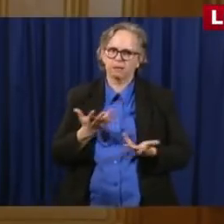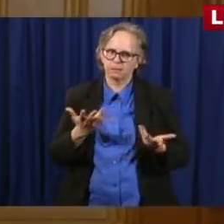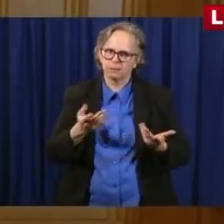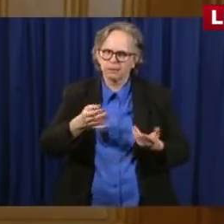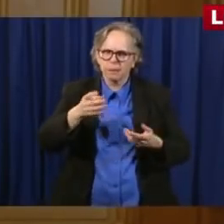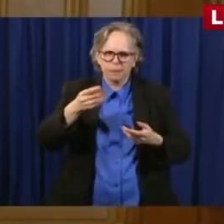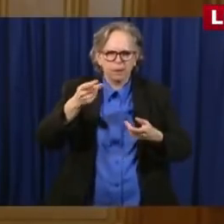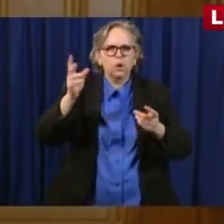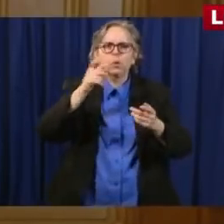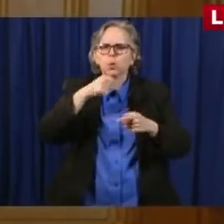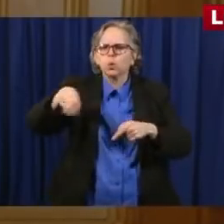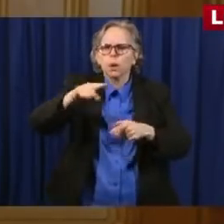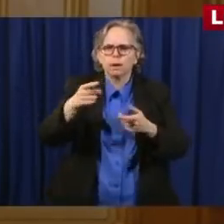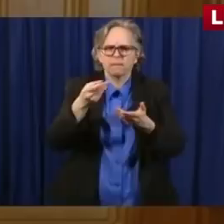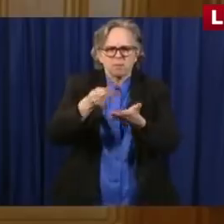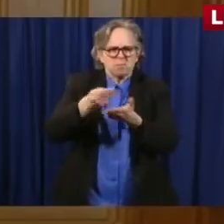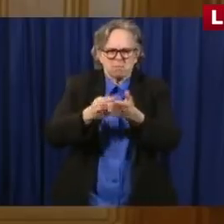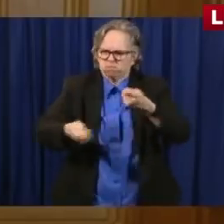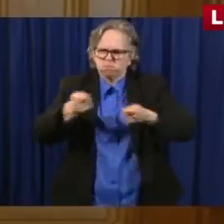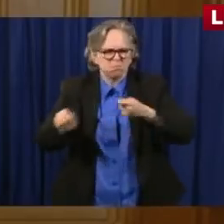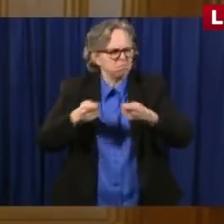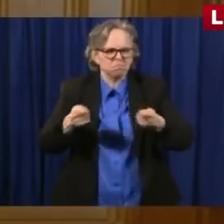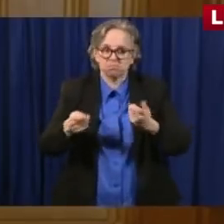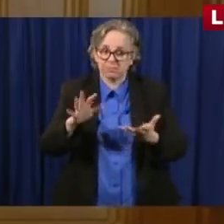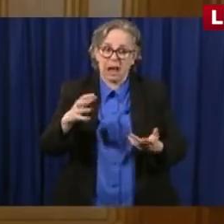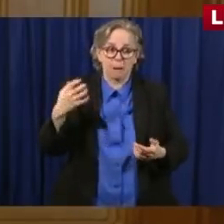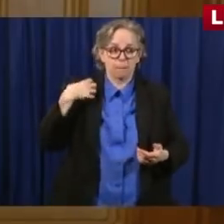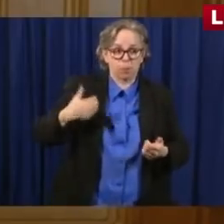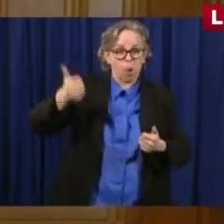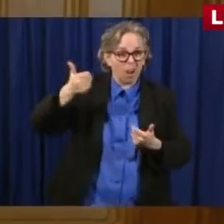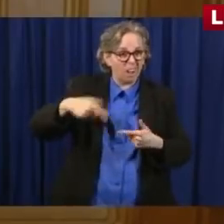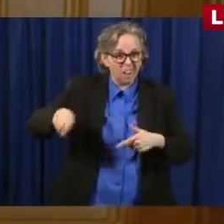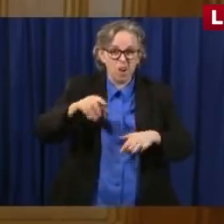A DECLINING NUMBER OF CLAIMS AND PRUDENT FISCAL MANAGEMENT.